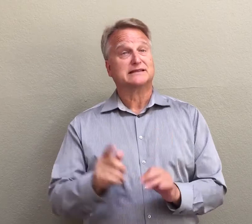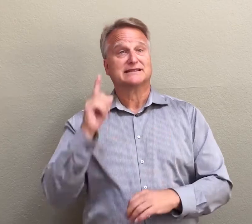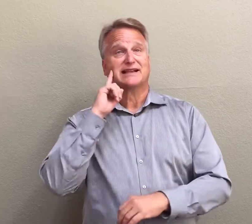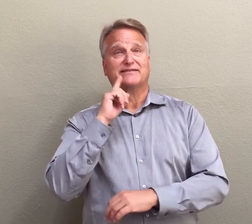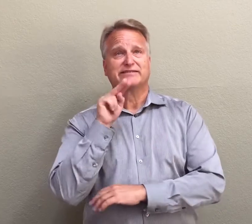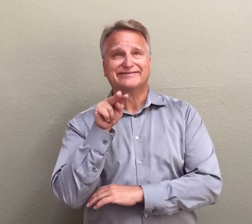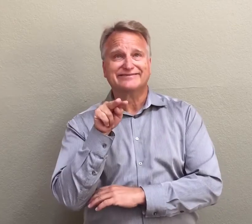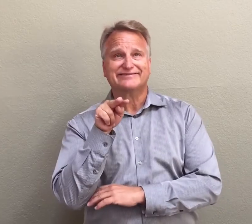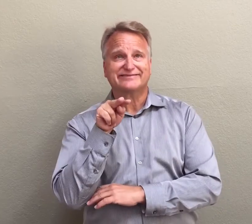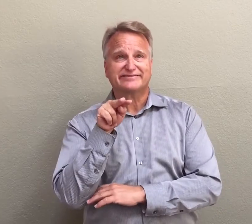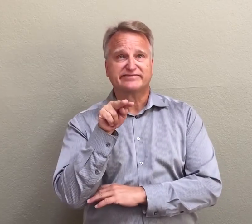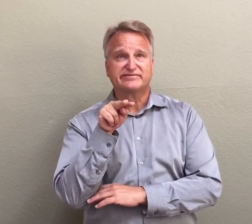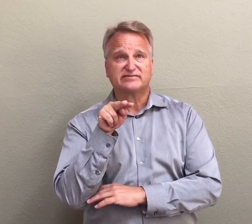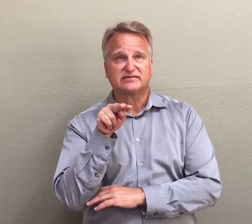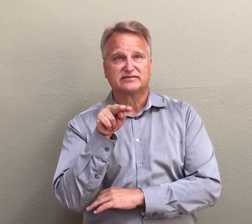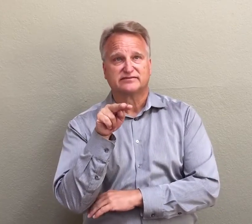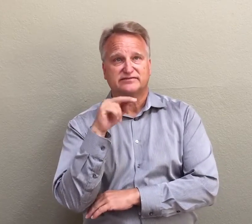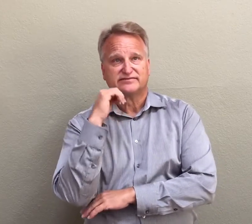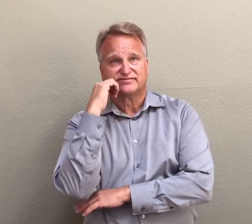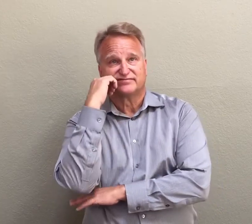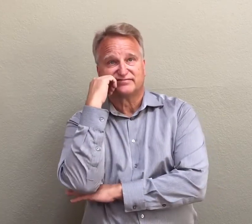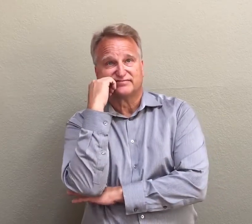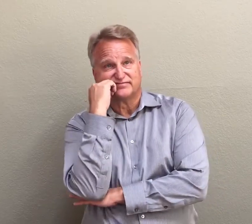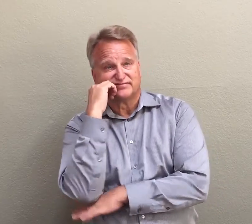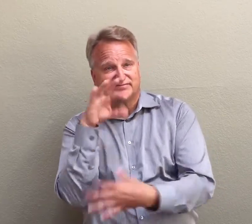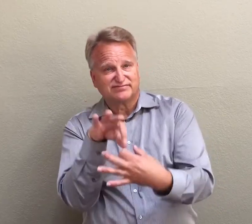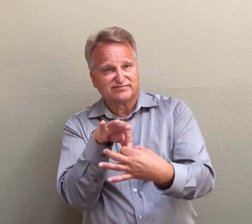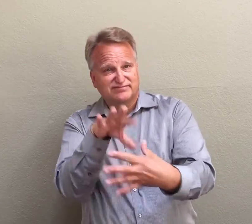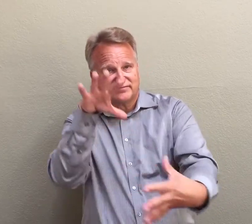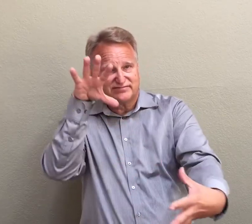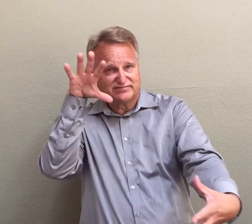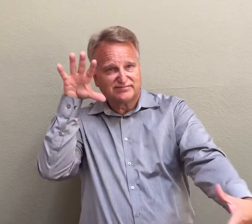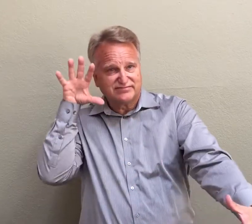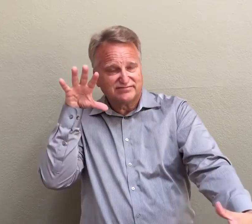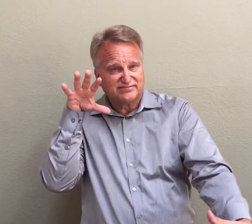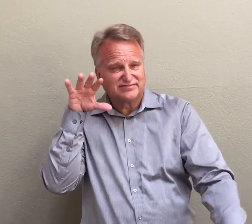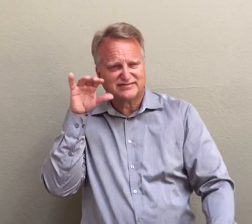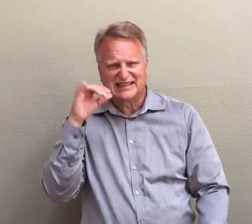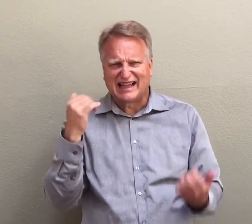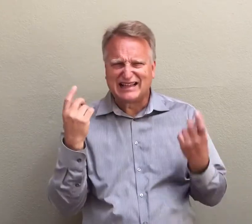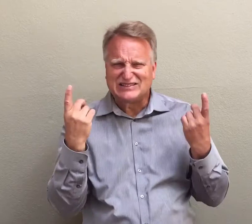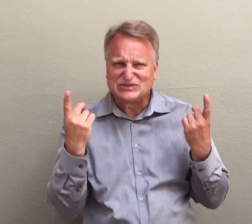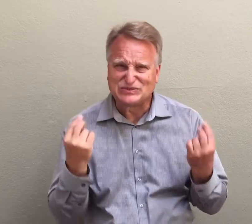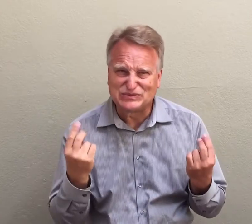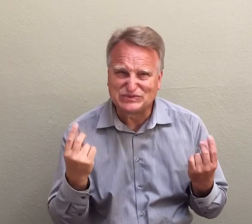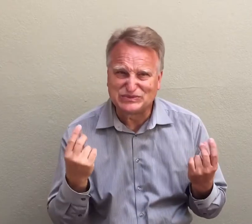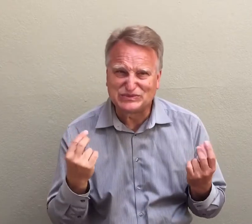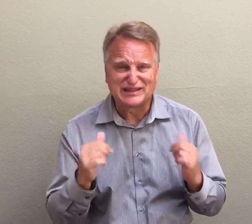Consequently, Deaf people become disengaged from the experience. This is not good. What can be done?